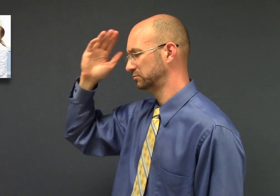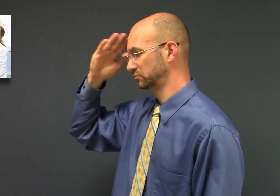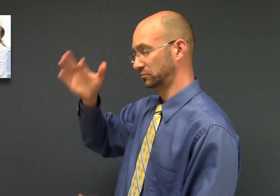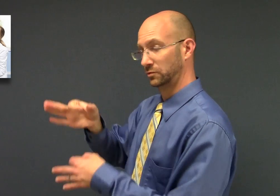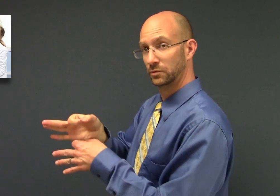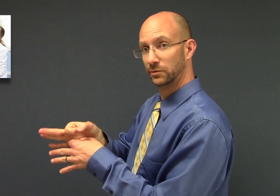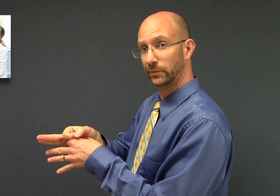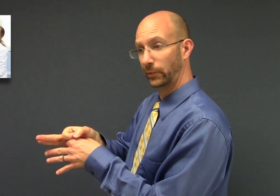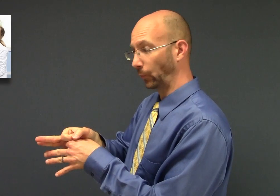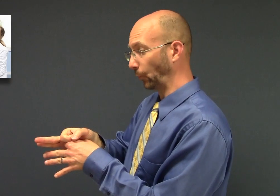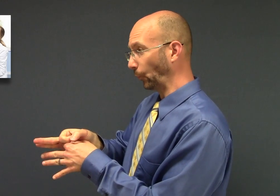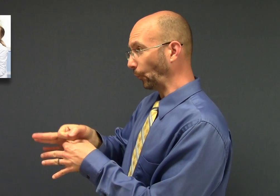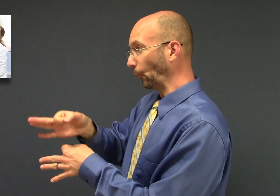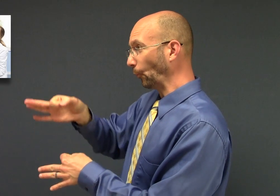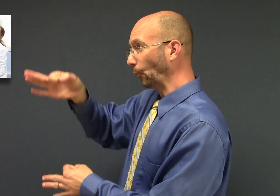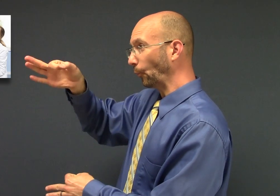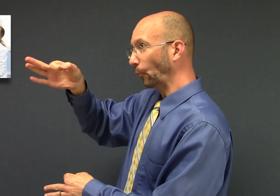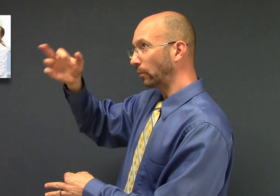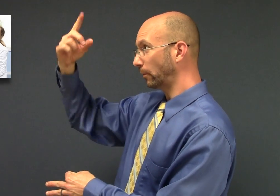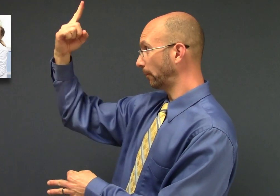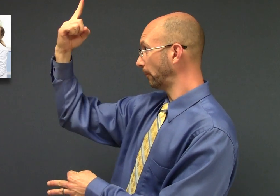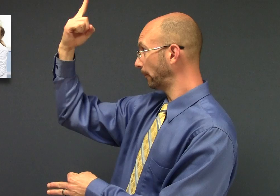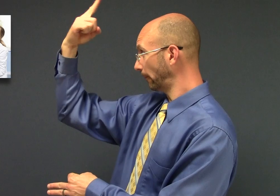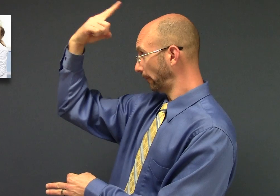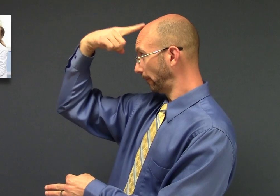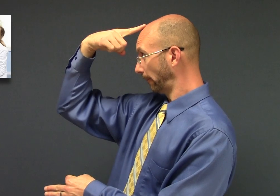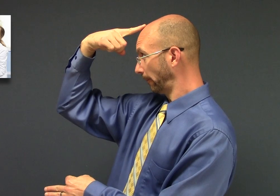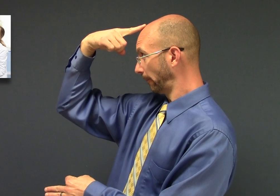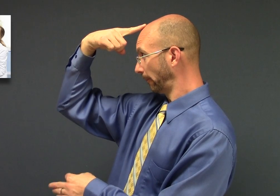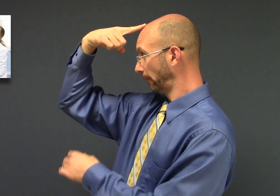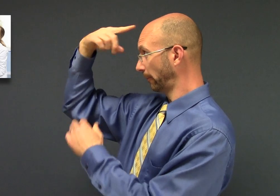You know how they use the pole and stick that measure the person's height.